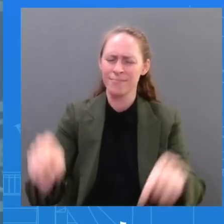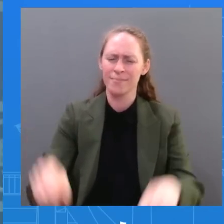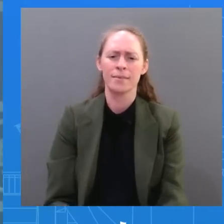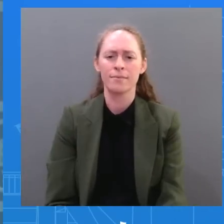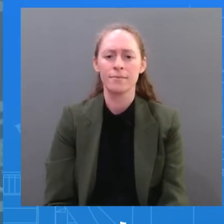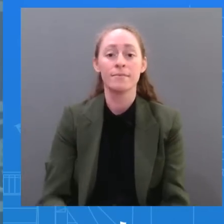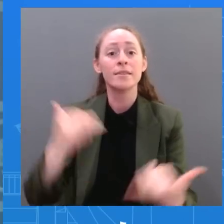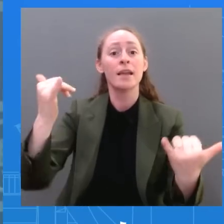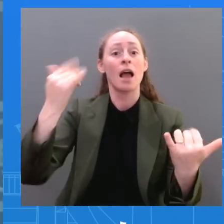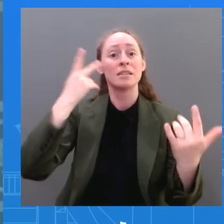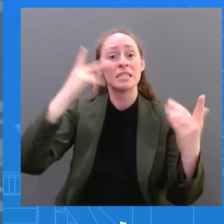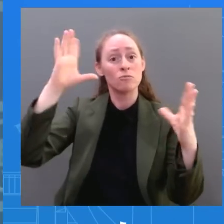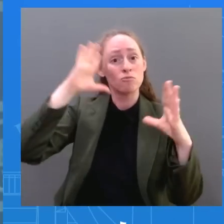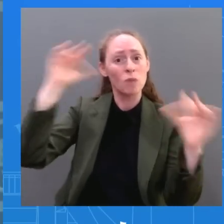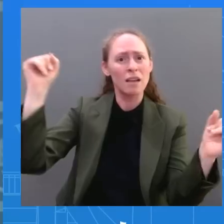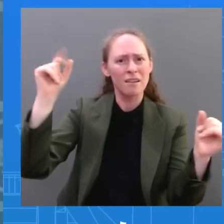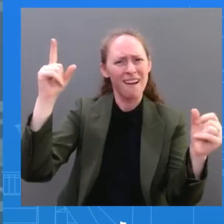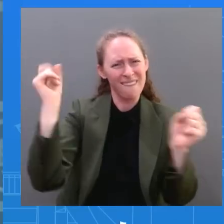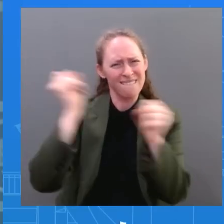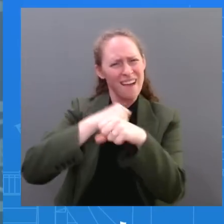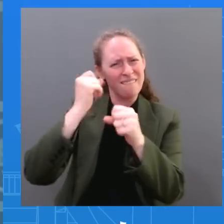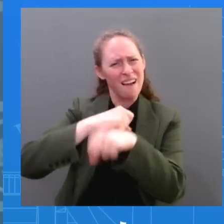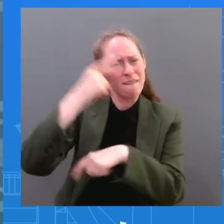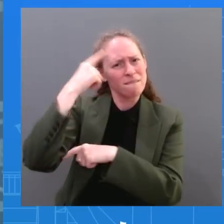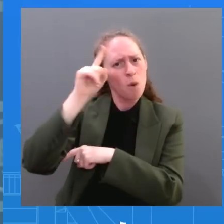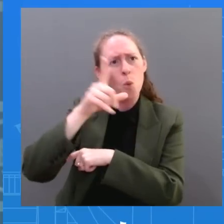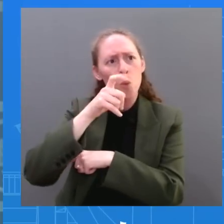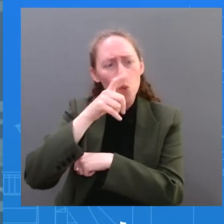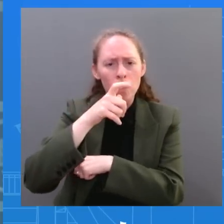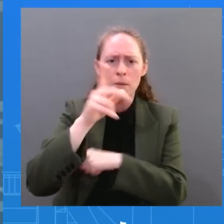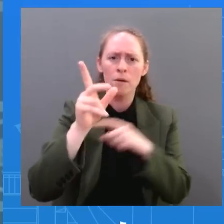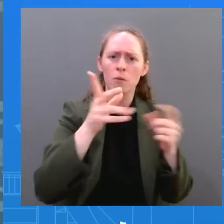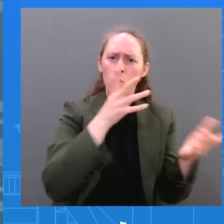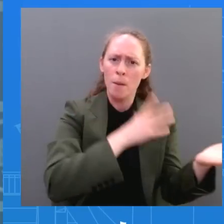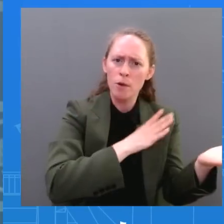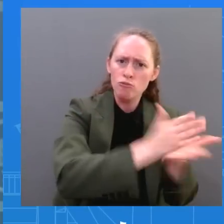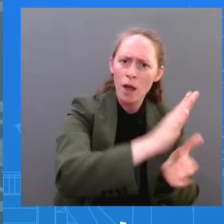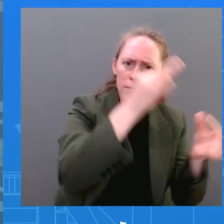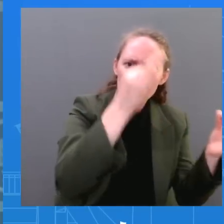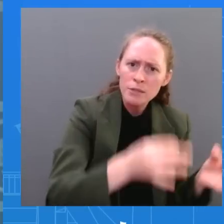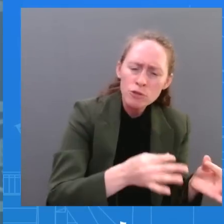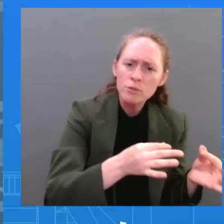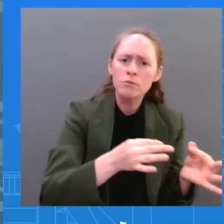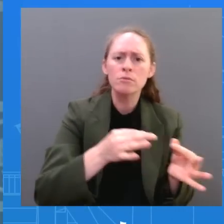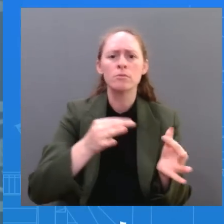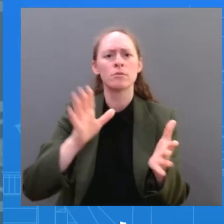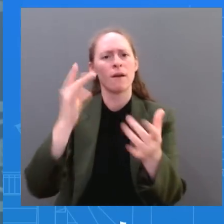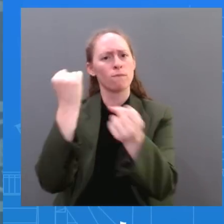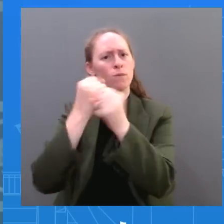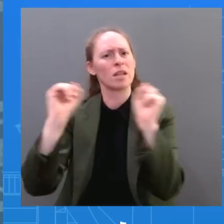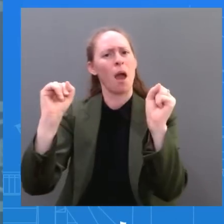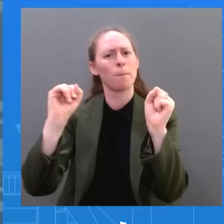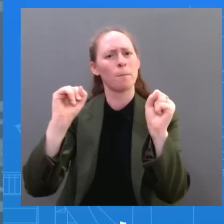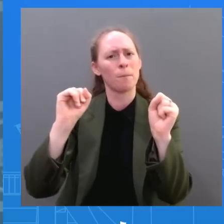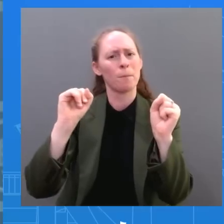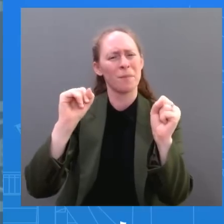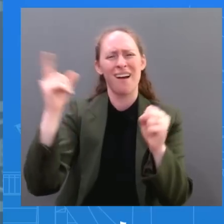He's fighting for women's freedom. He has spoken out. He's been very clear about what needs to happen next.